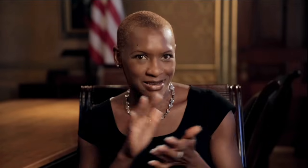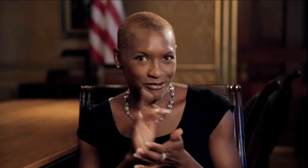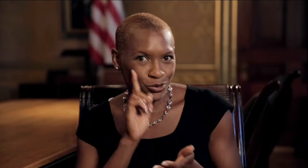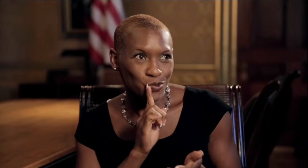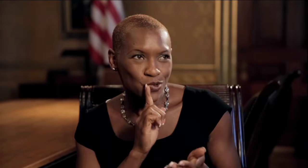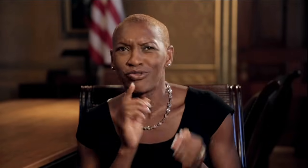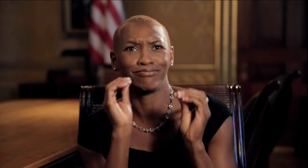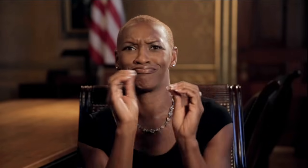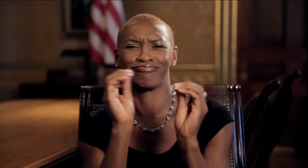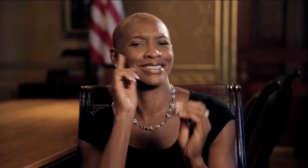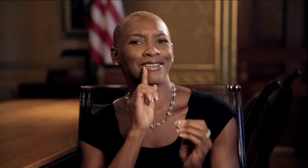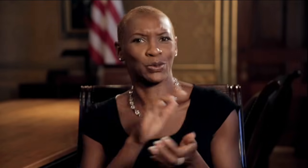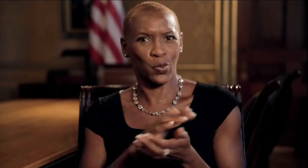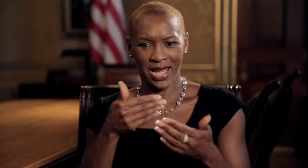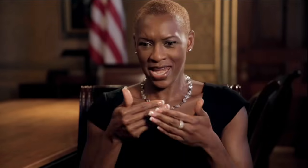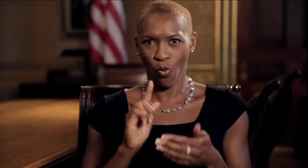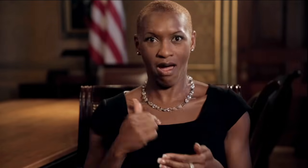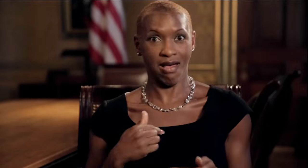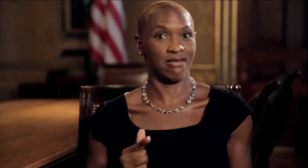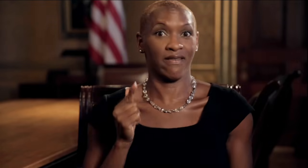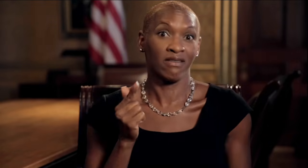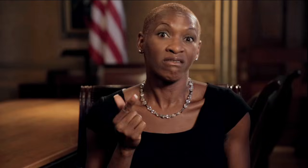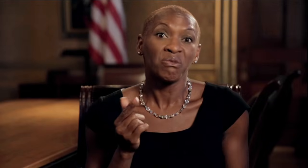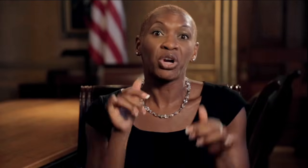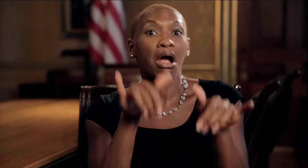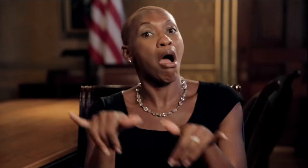where there weren't many-- none-- schools for the deaf near where I lived.